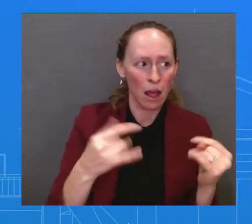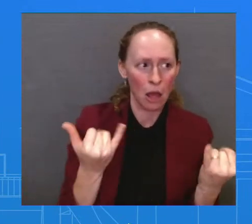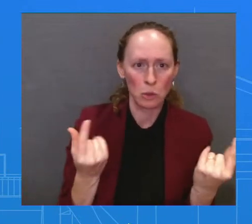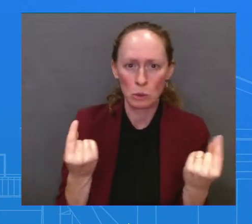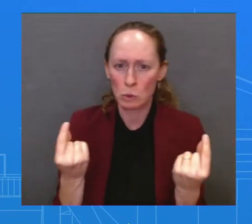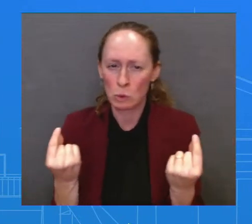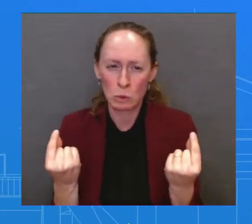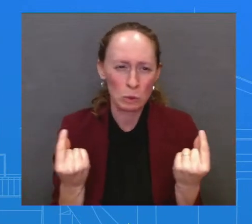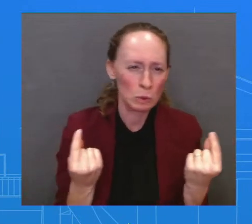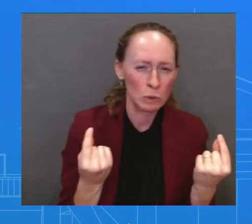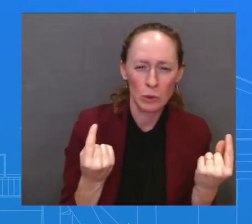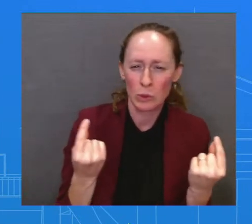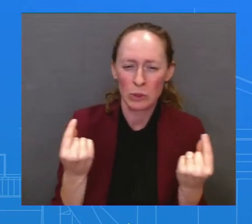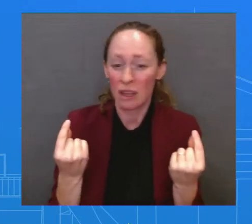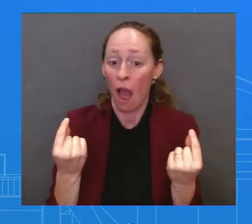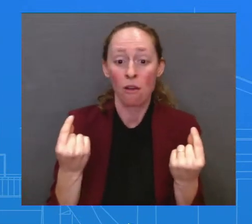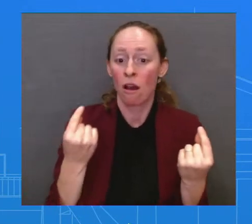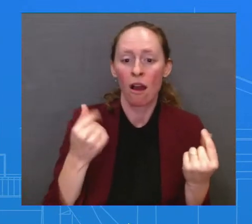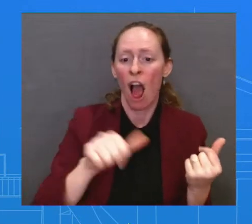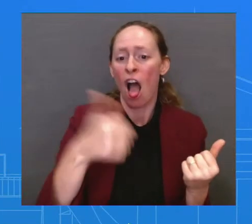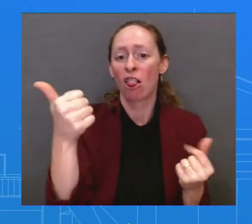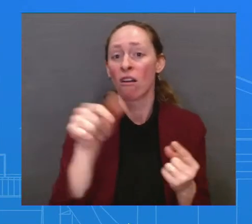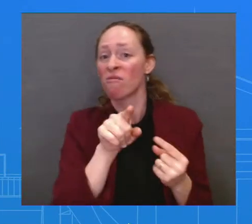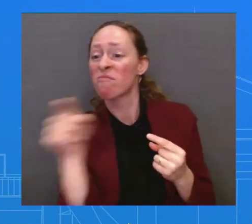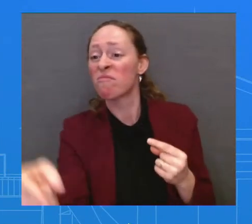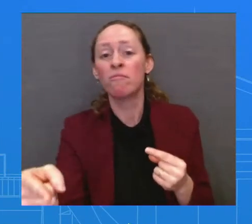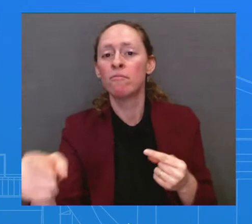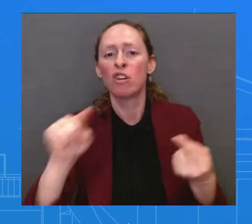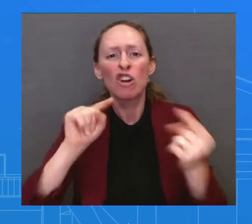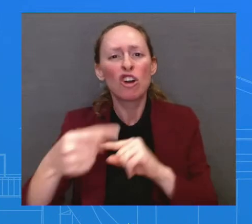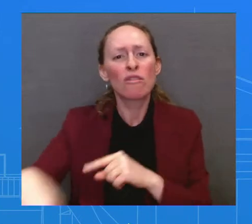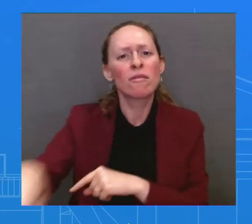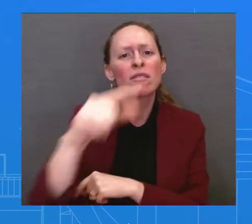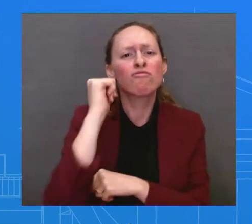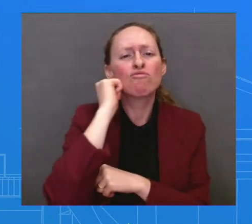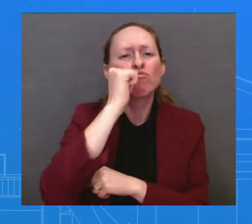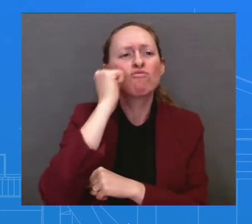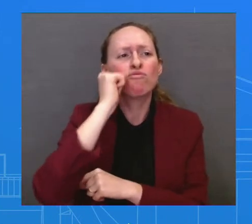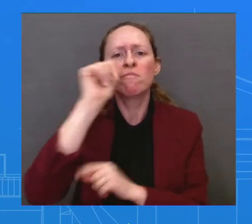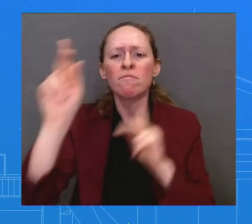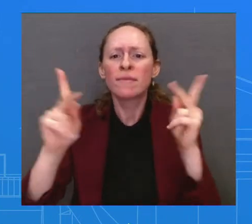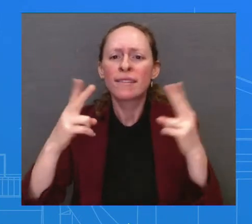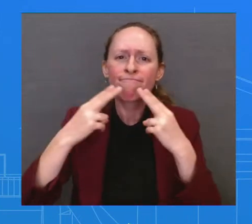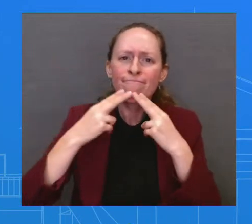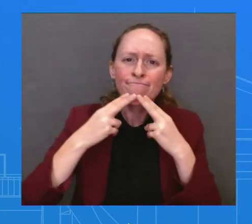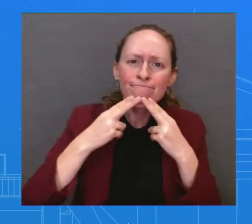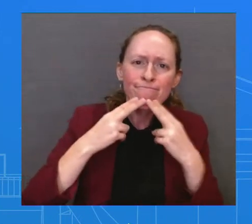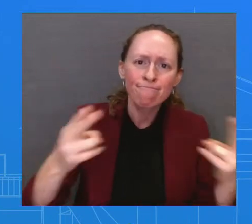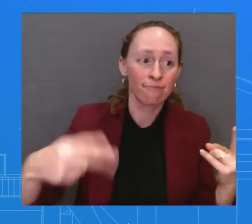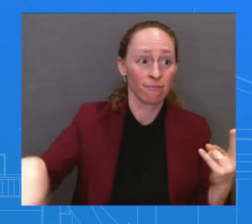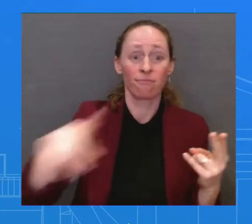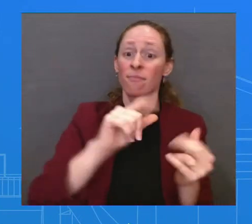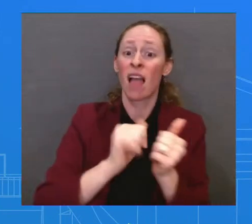lives into cold and darkness. And we are going to do everything wor- working with Ukrainians to make that task more